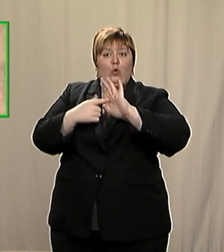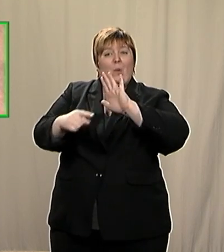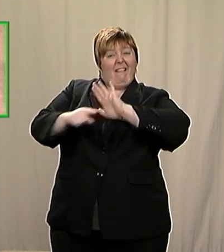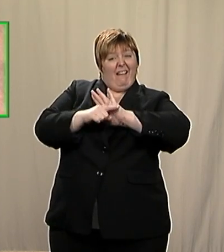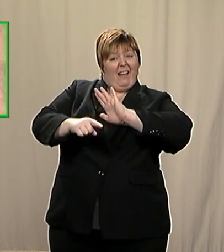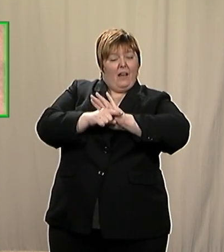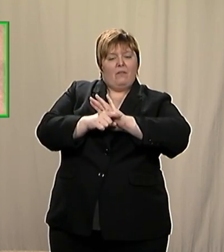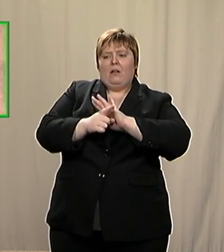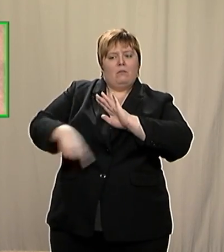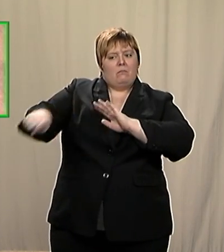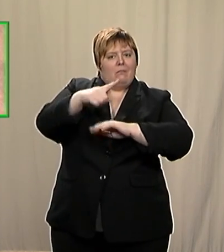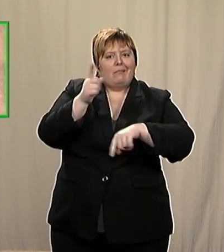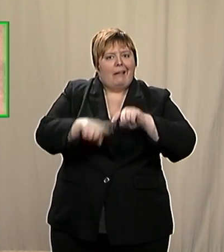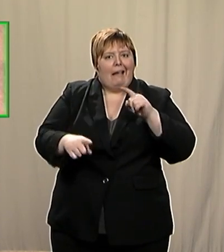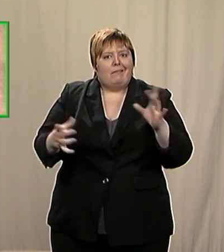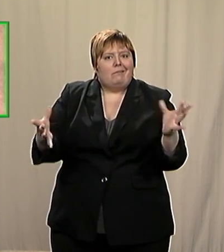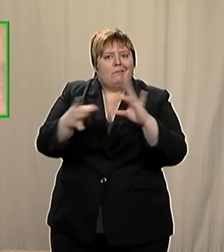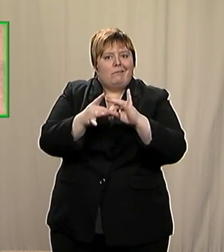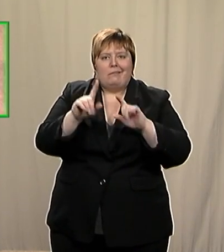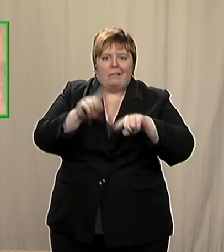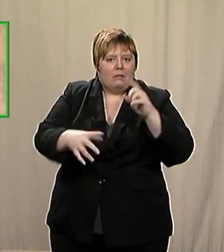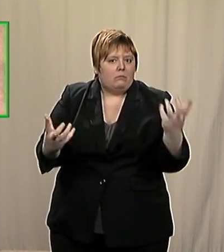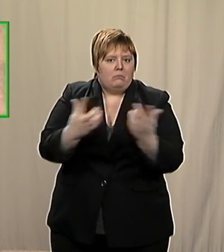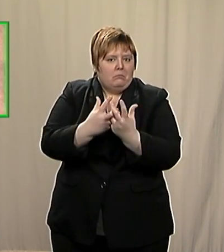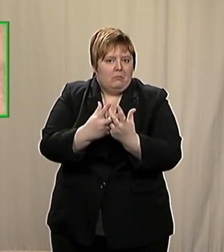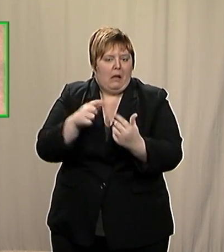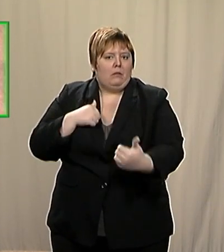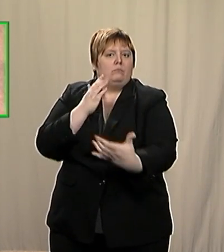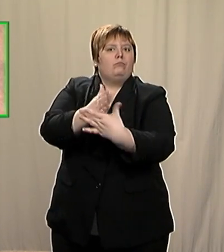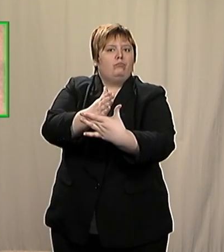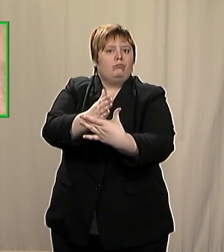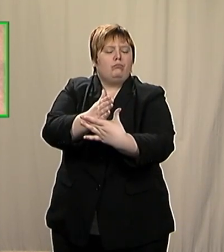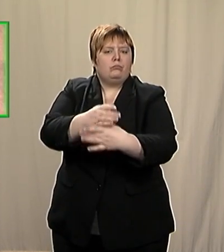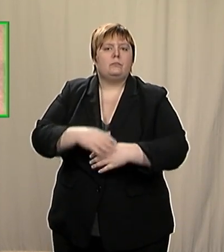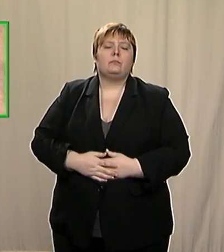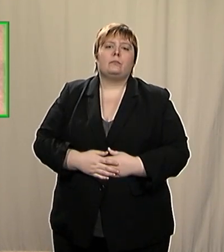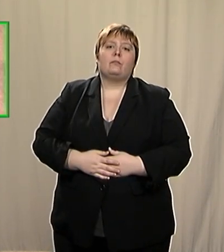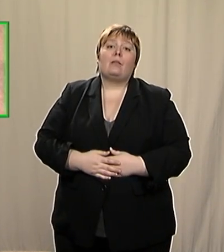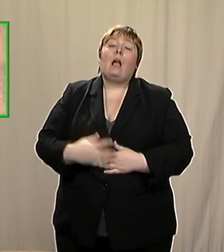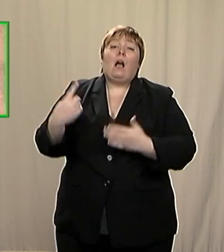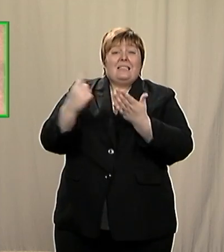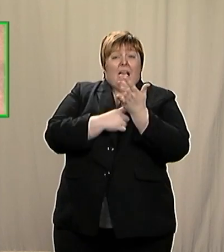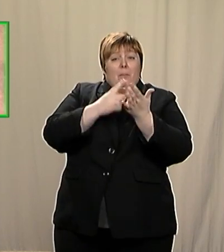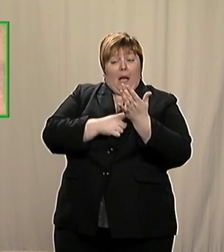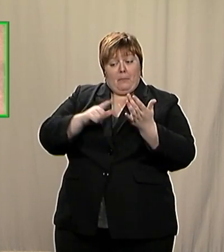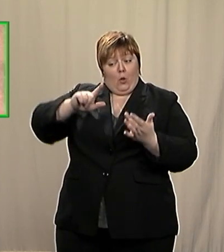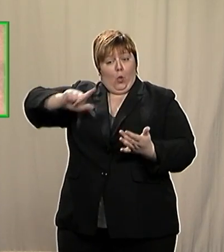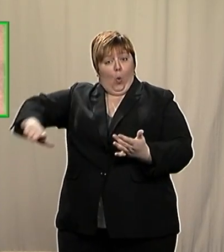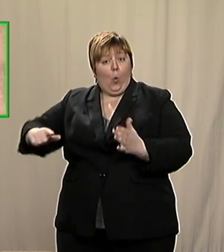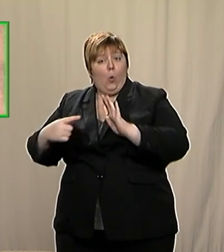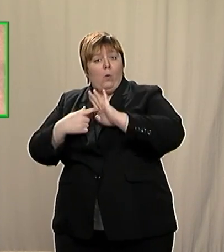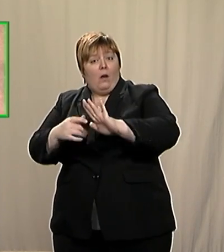and accommodate each other. That being said, there are times when low presentation of self might be important.